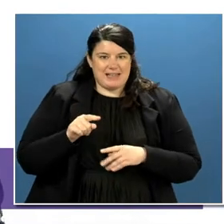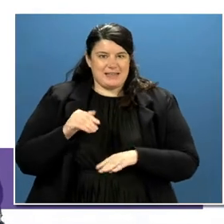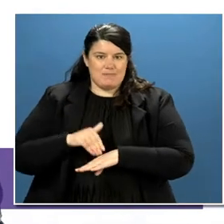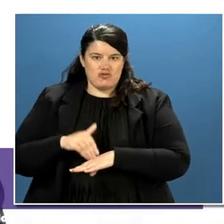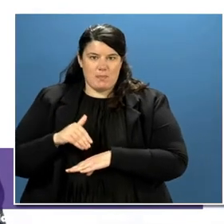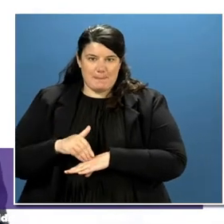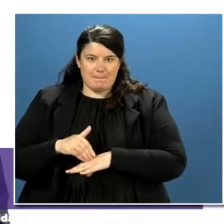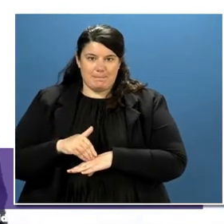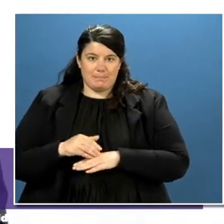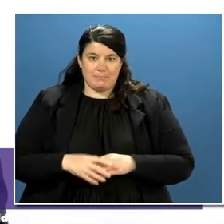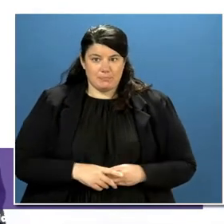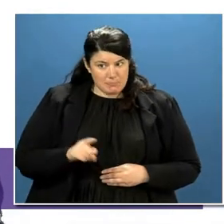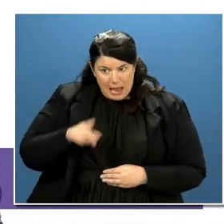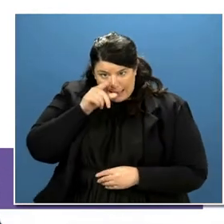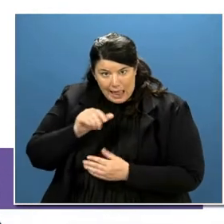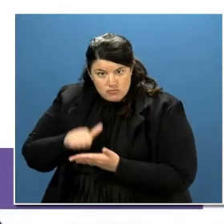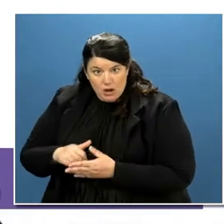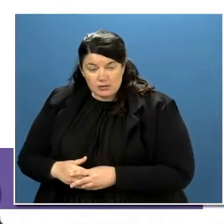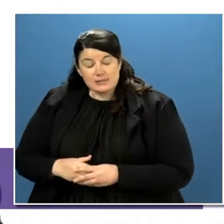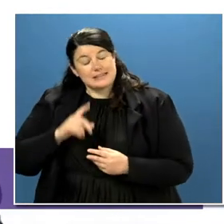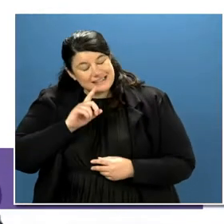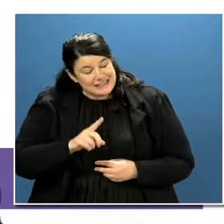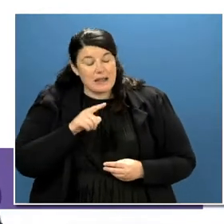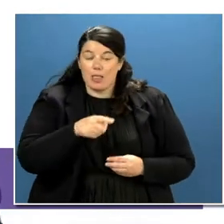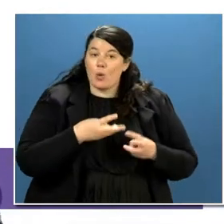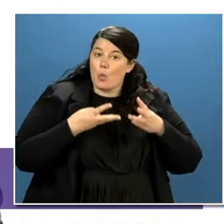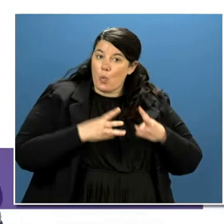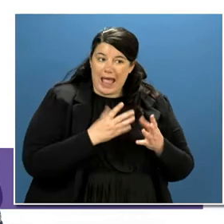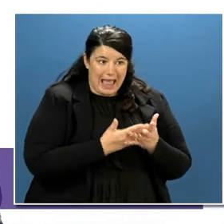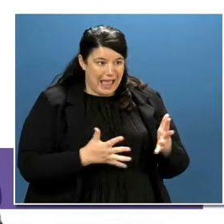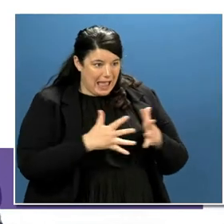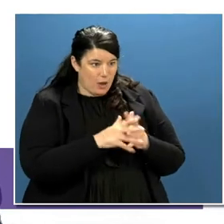That's impossible, isn't it? The way to get that person appropriately represented is